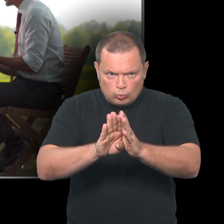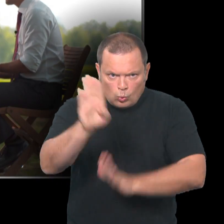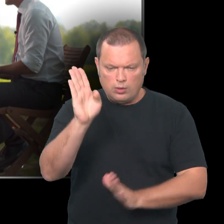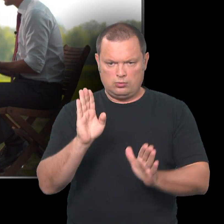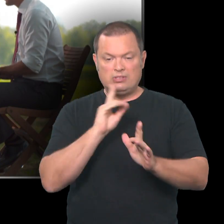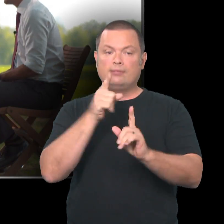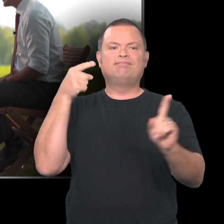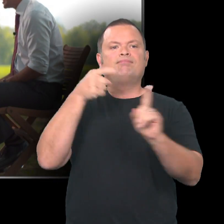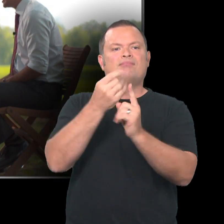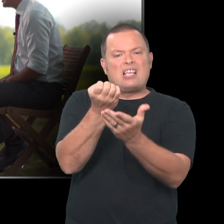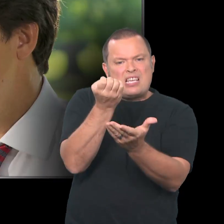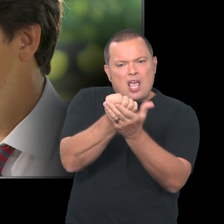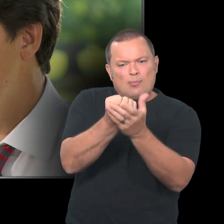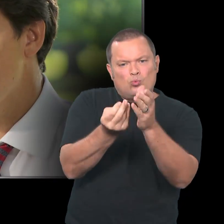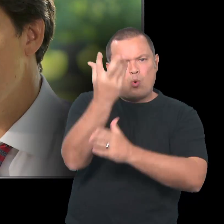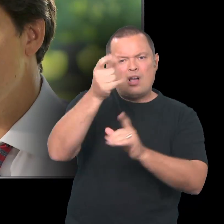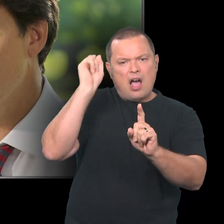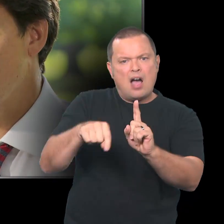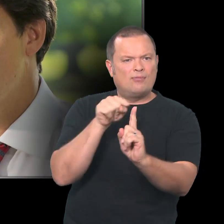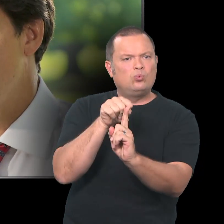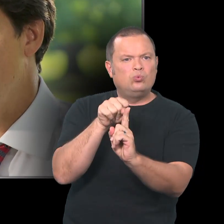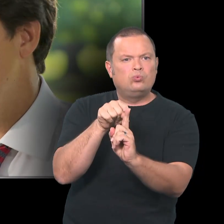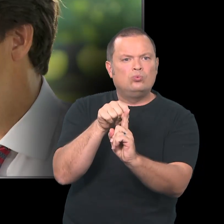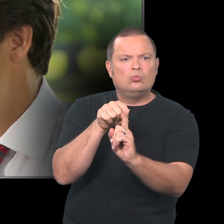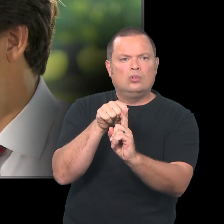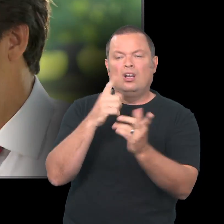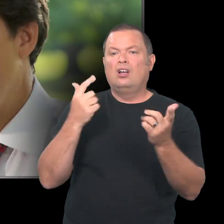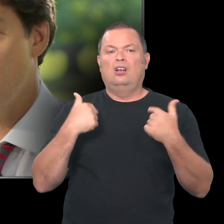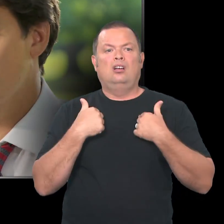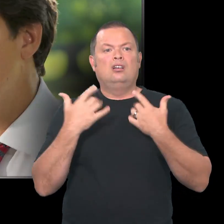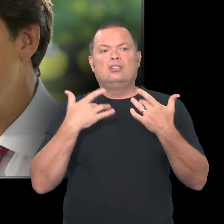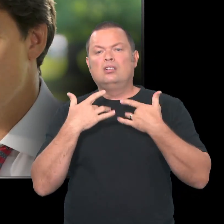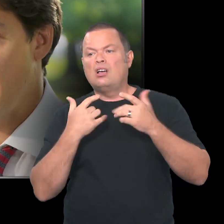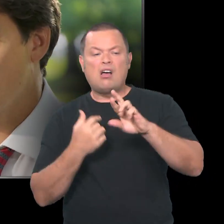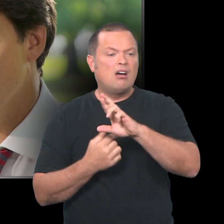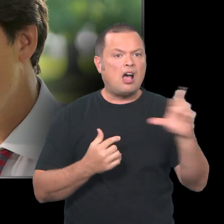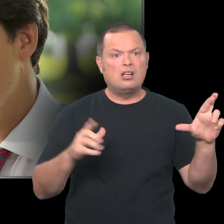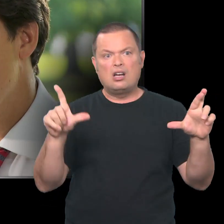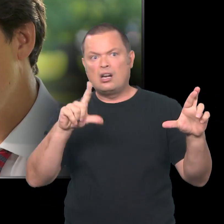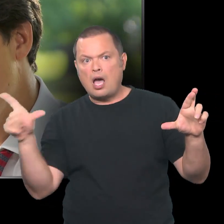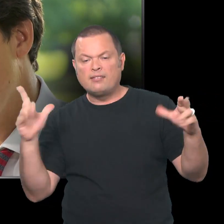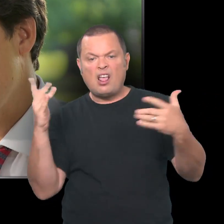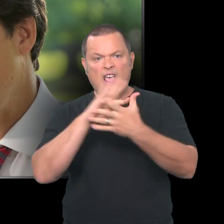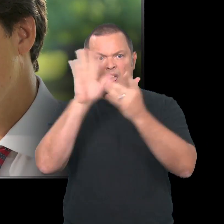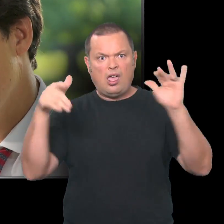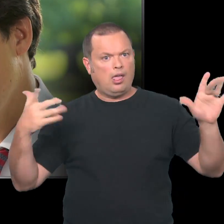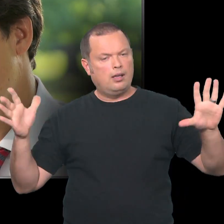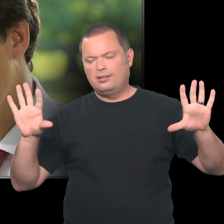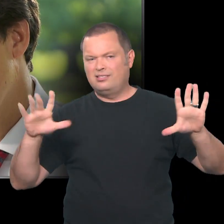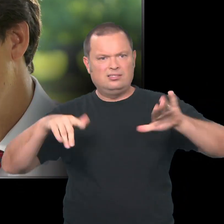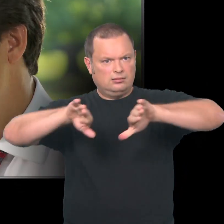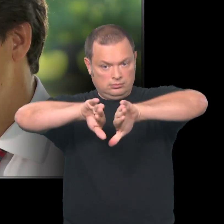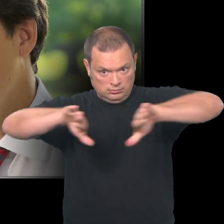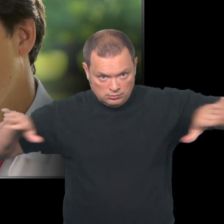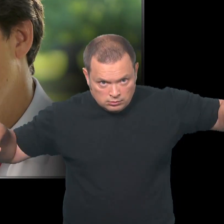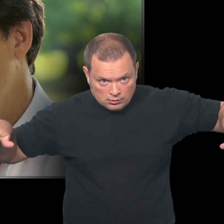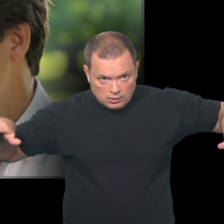is the need for growth in this country. And it's economic growth that we need. I am not worried too much about left, right spectrum.